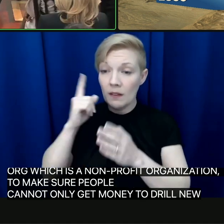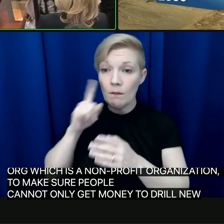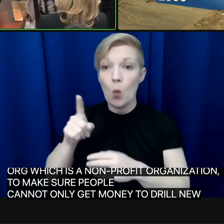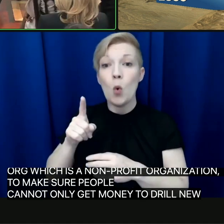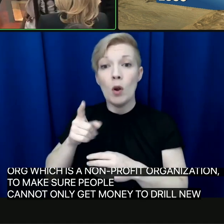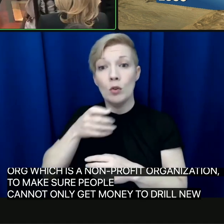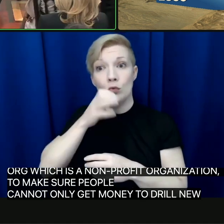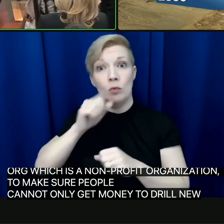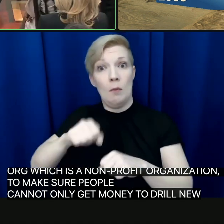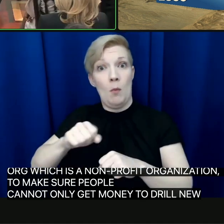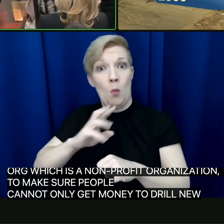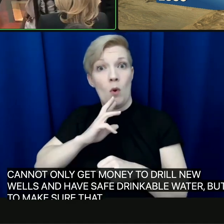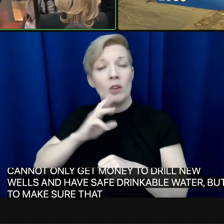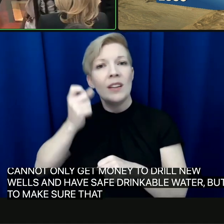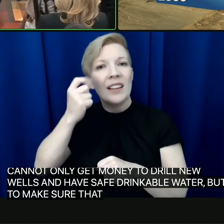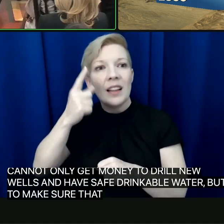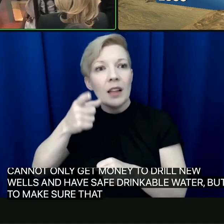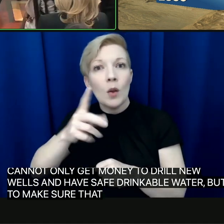because water is really in a sense,